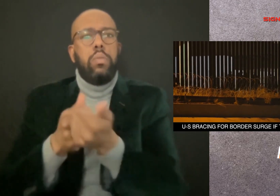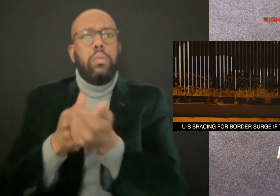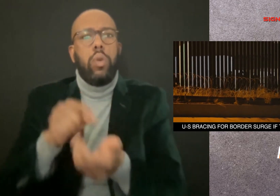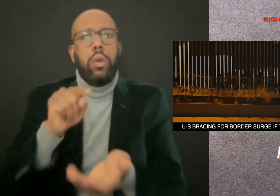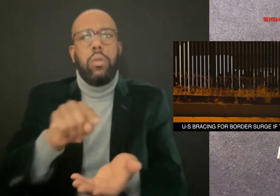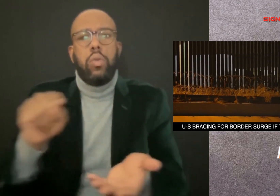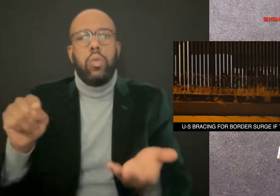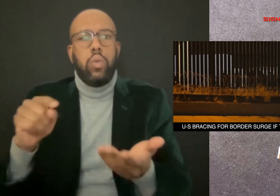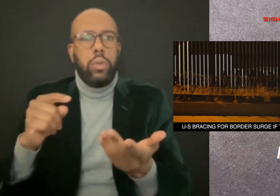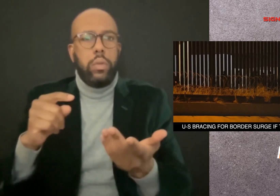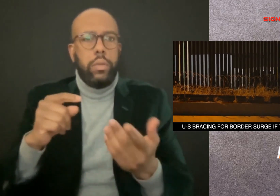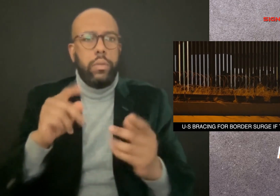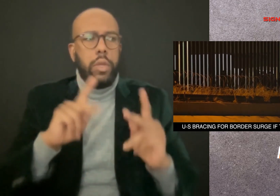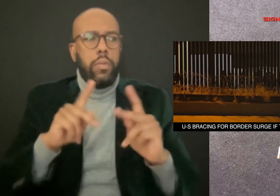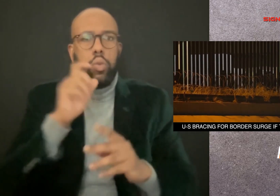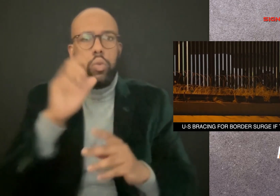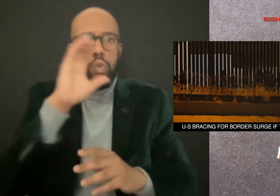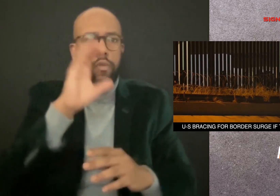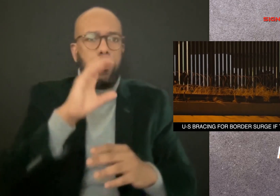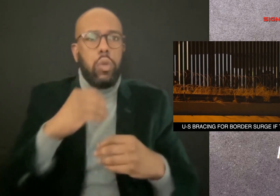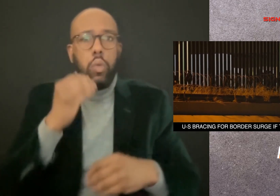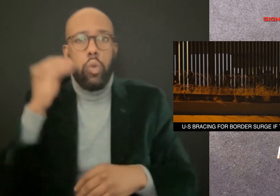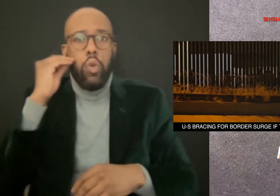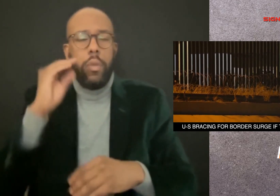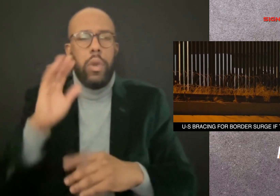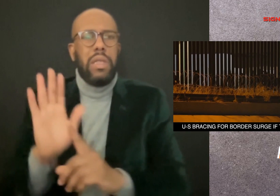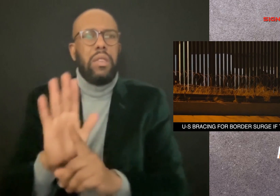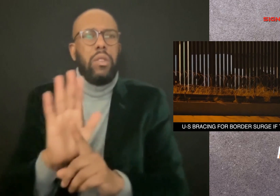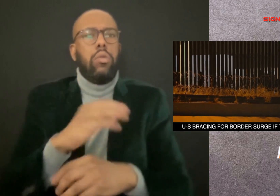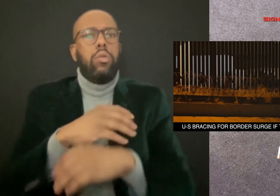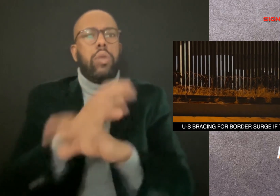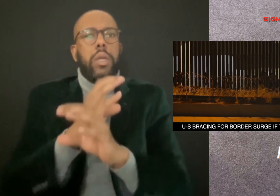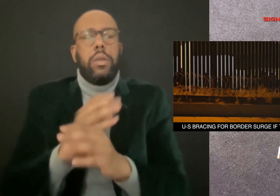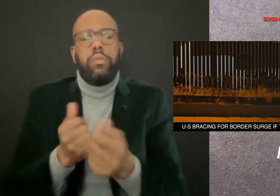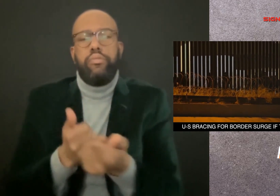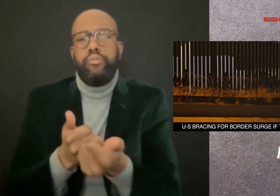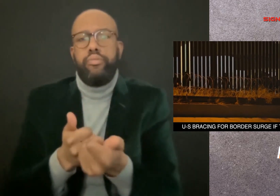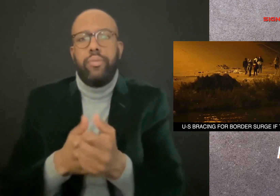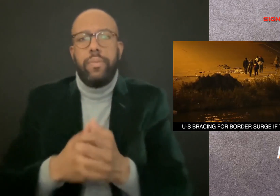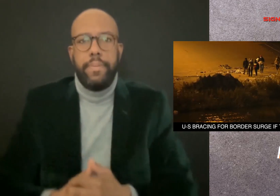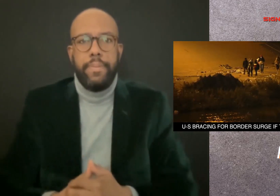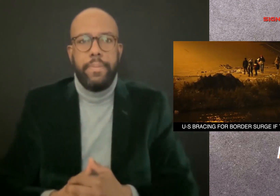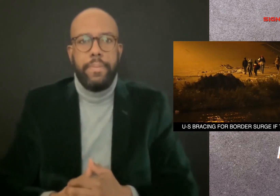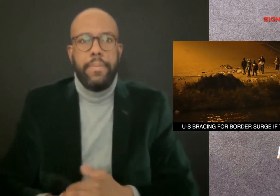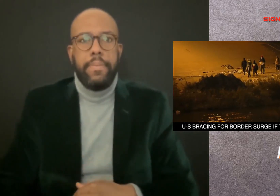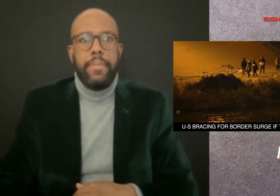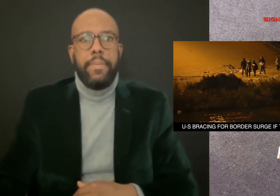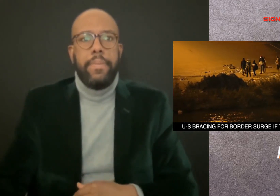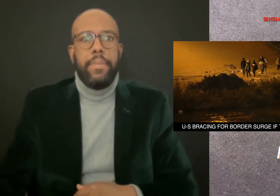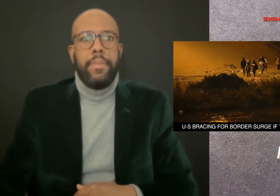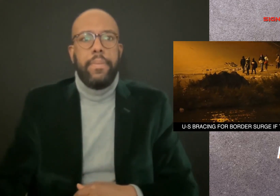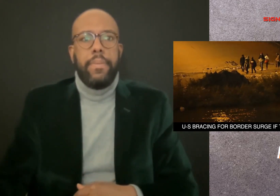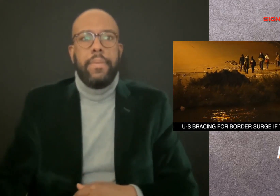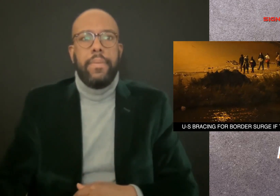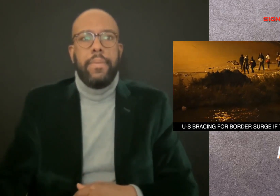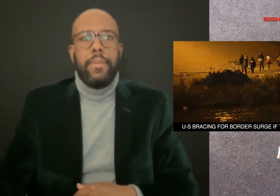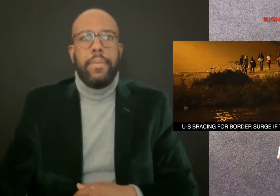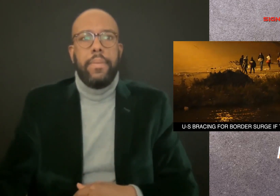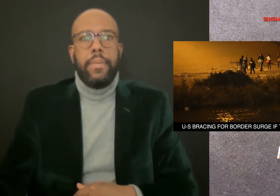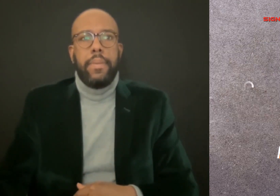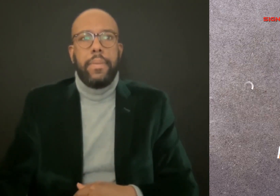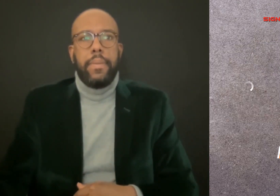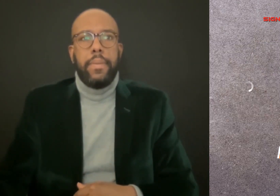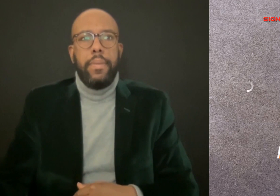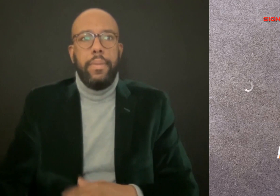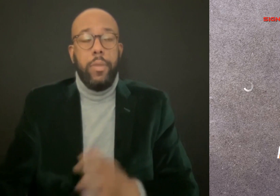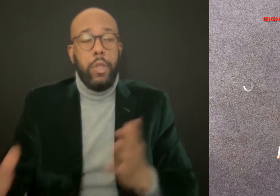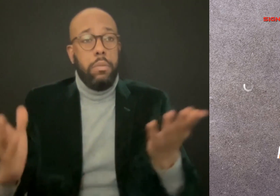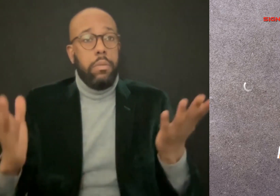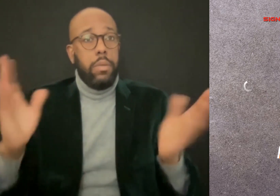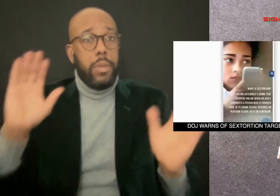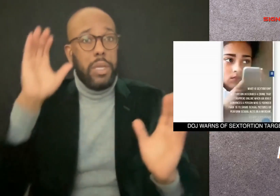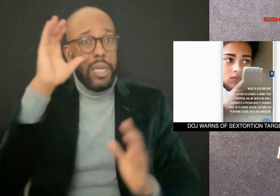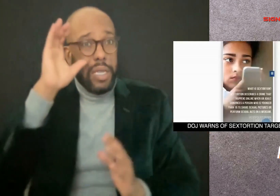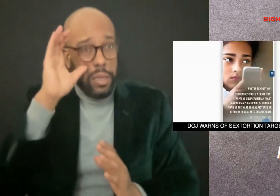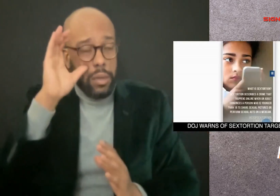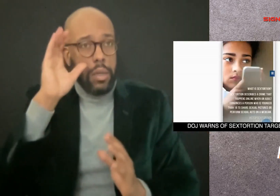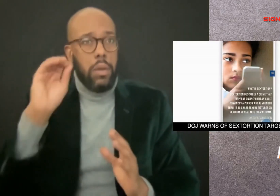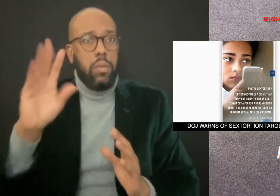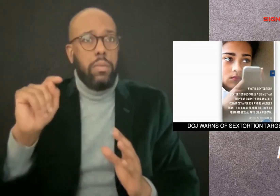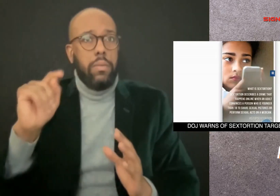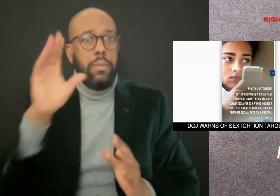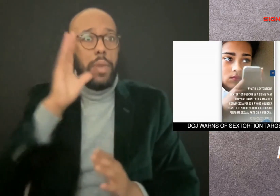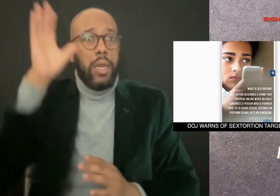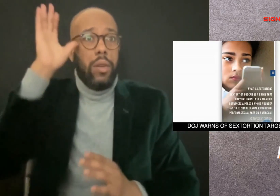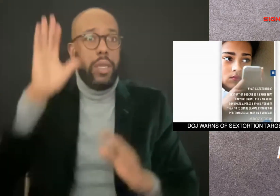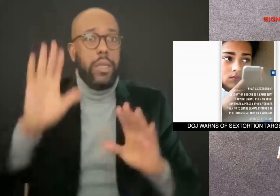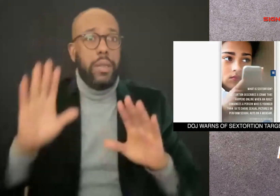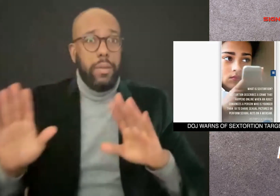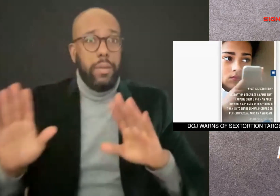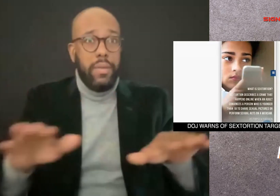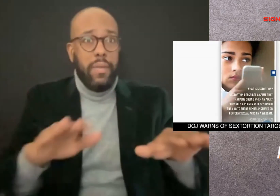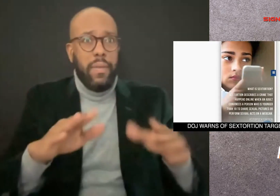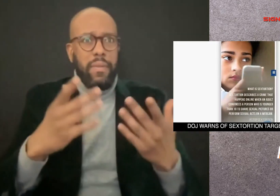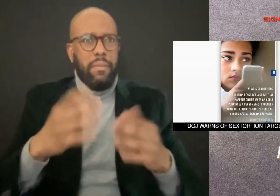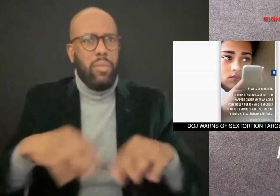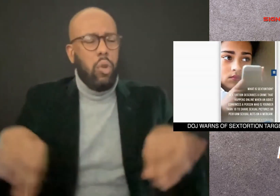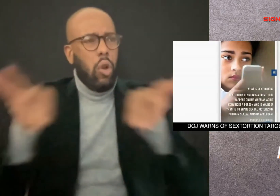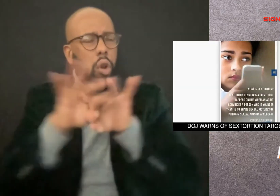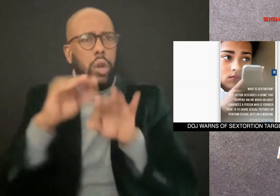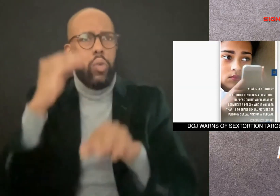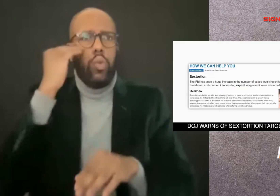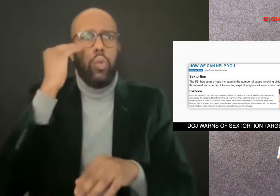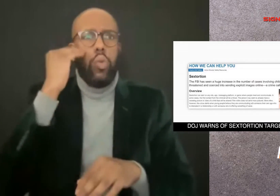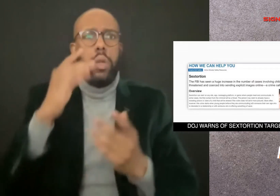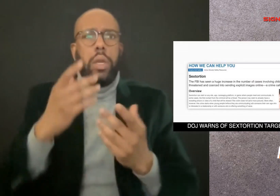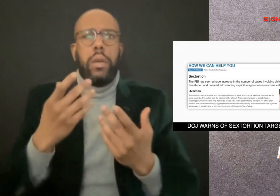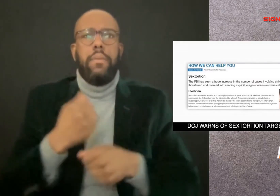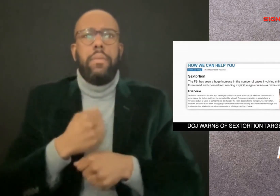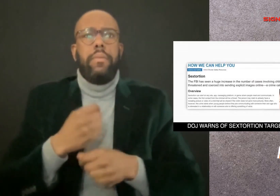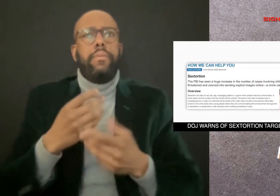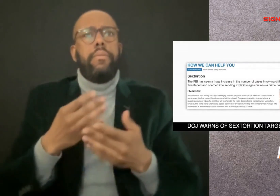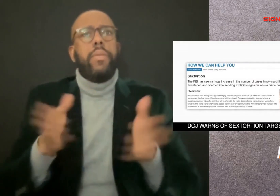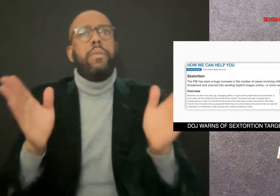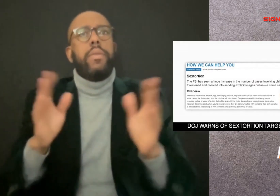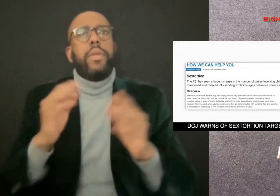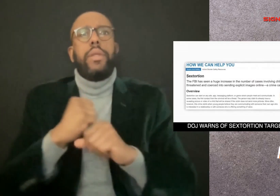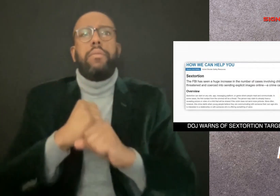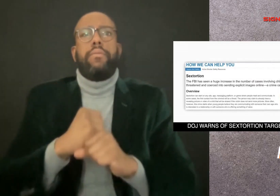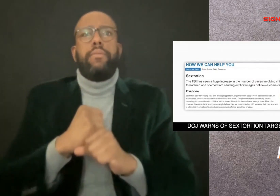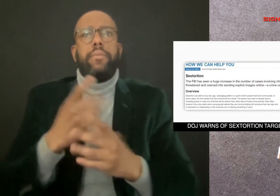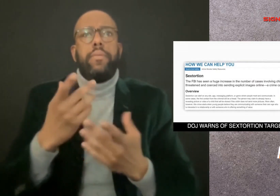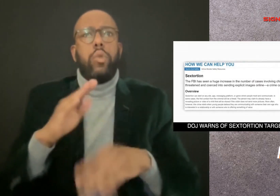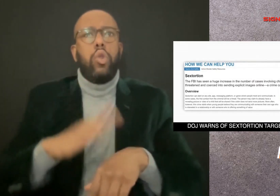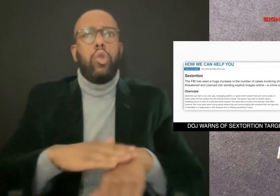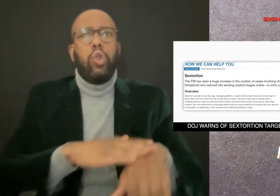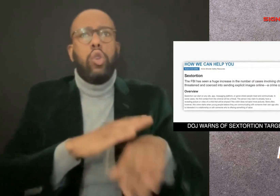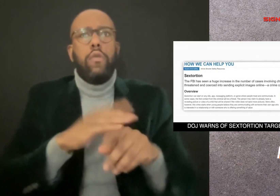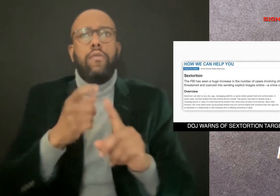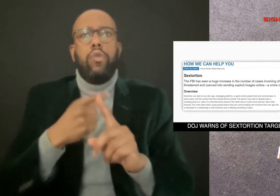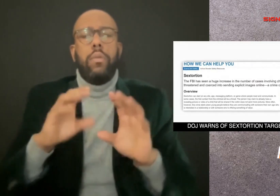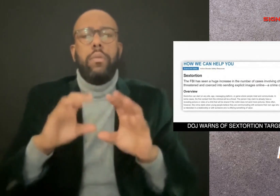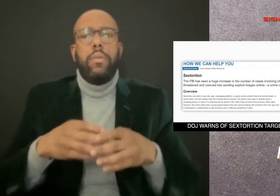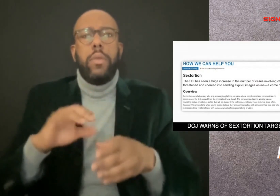2026 to help with its migrant crisis parents listen up an important public safety